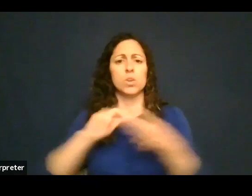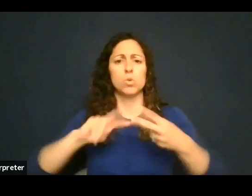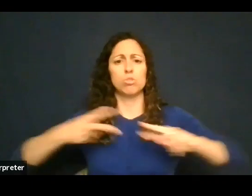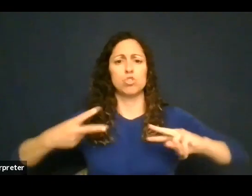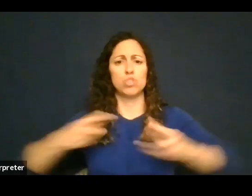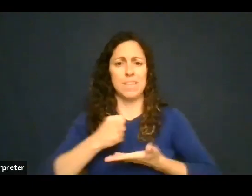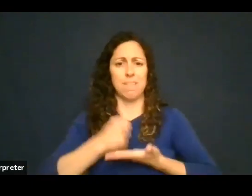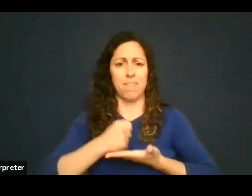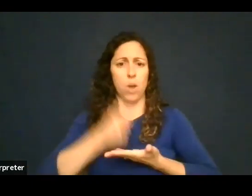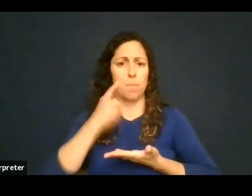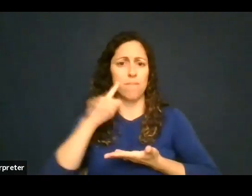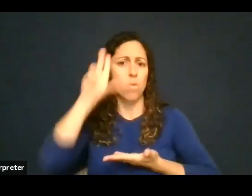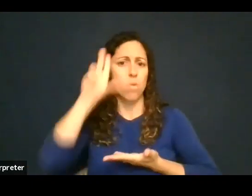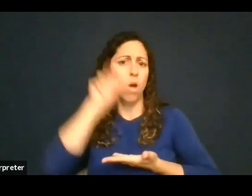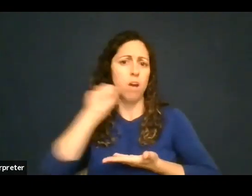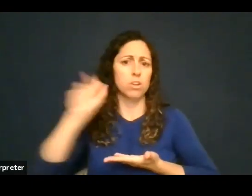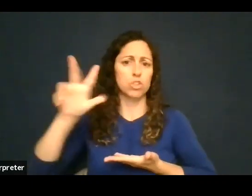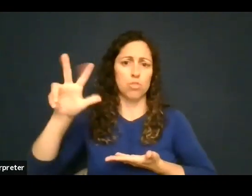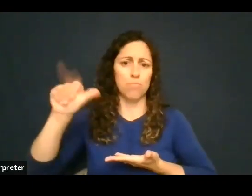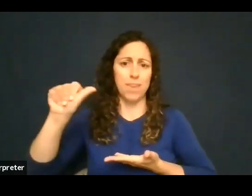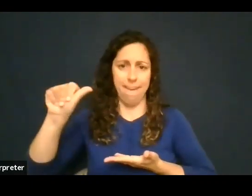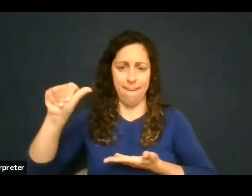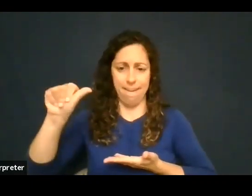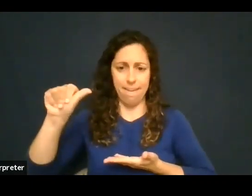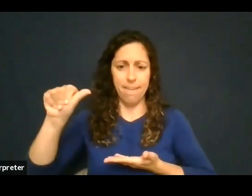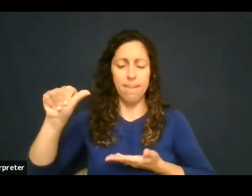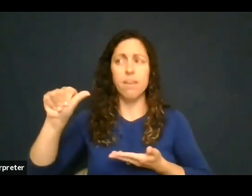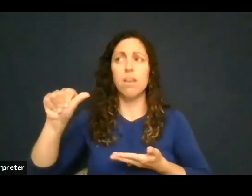And, I might add that the University of Florida